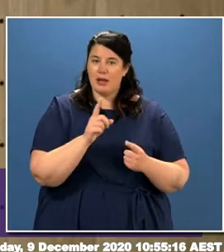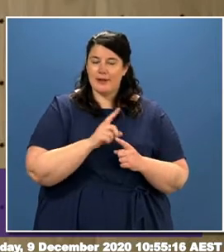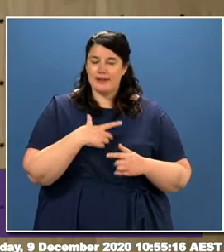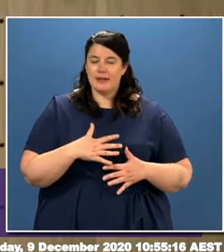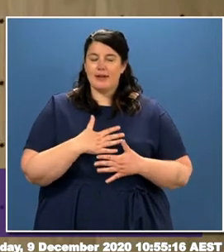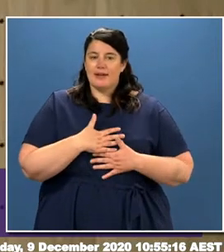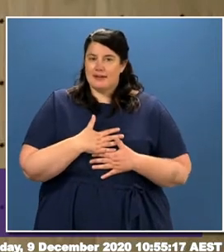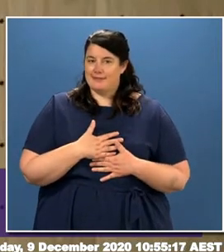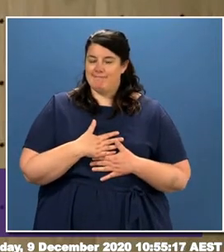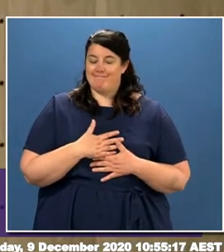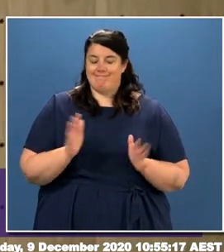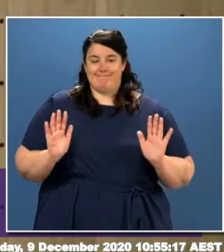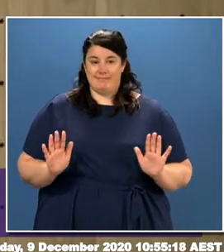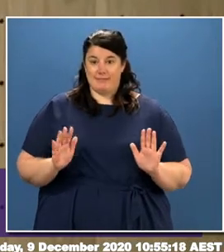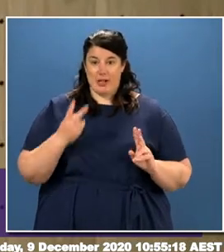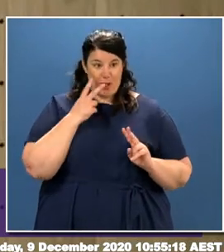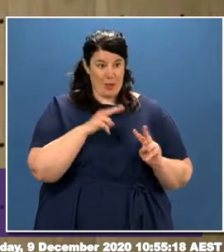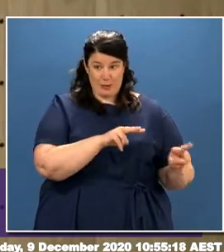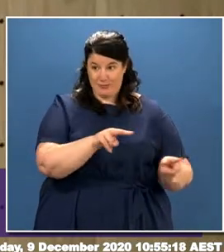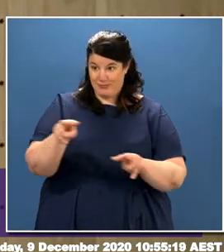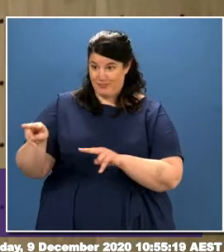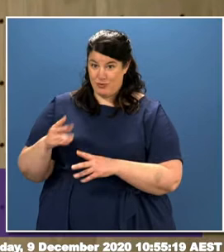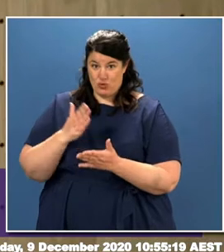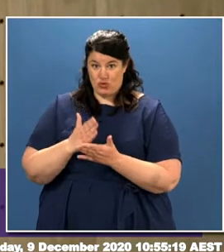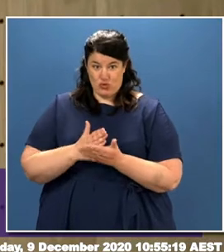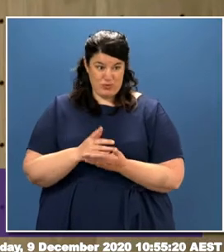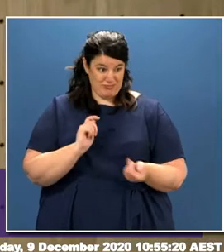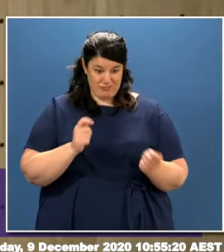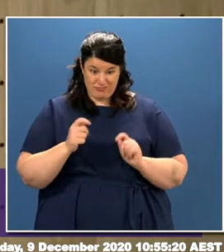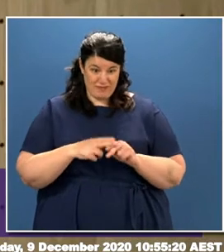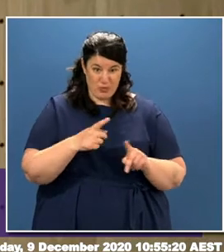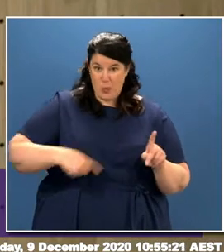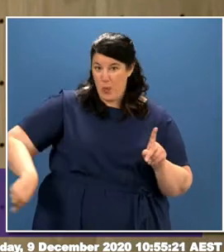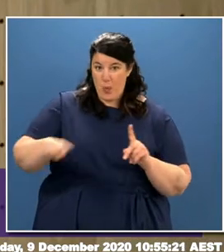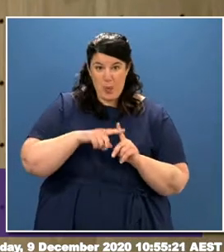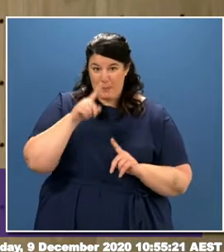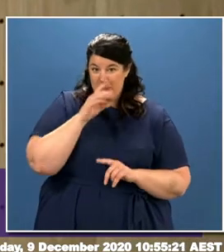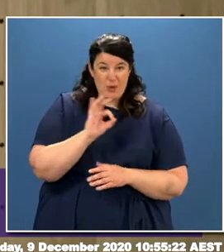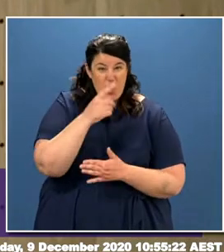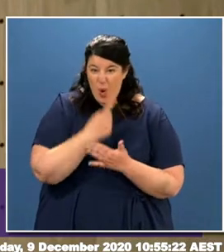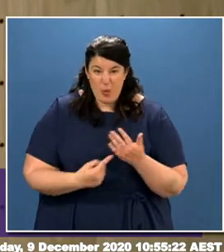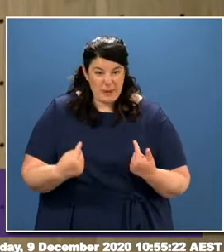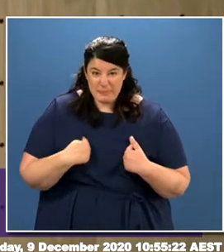a step back and look around and go, you know, they are making adjustments for other people, it's not just me -- COMMISSIONER GALBALLY: Yes.